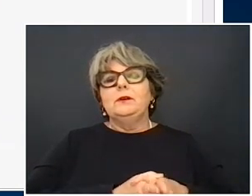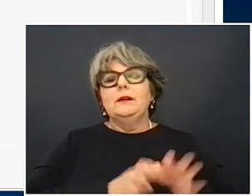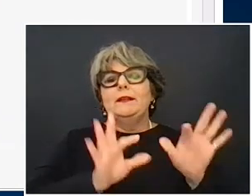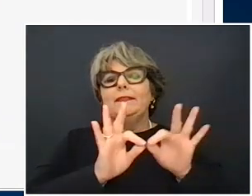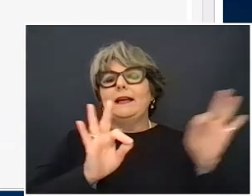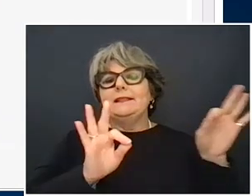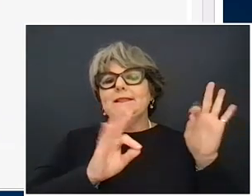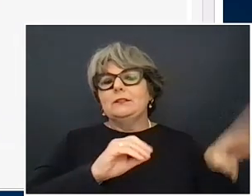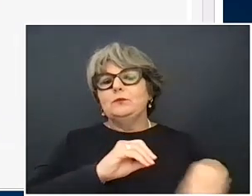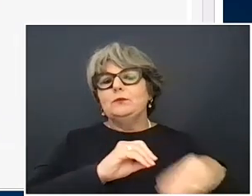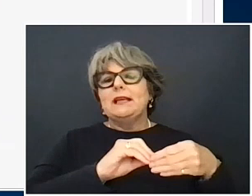And